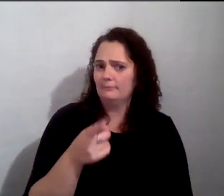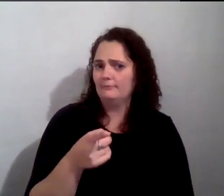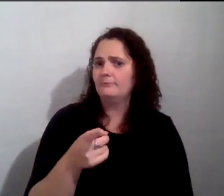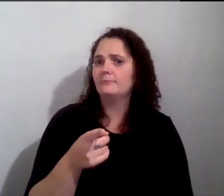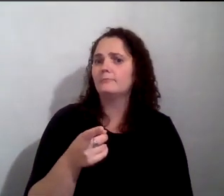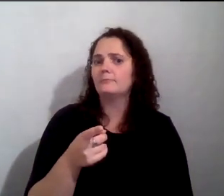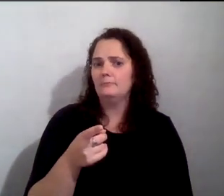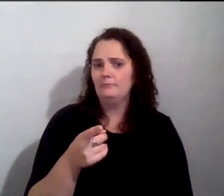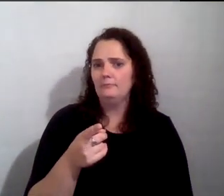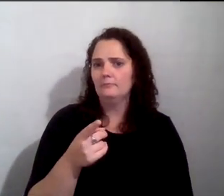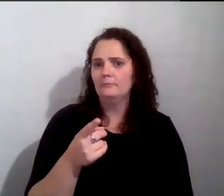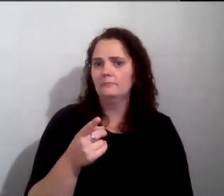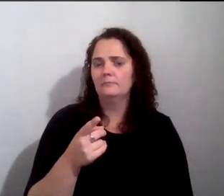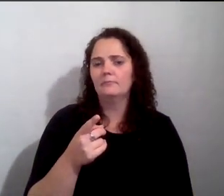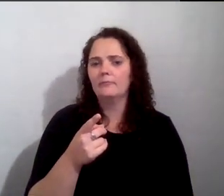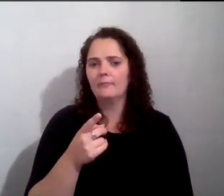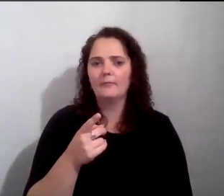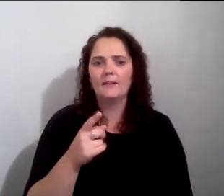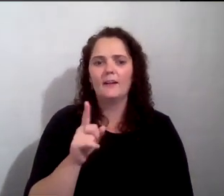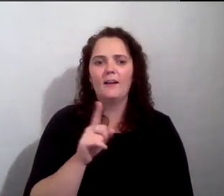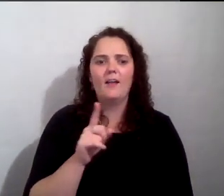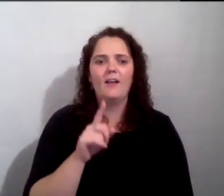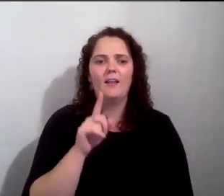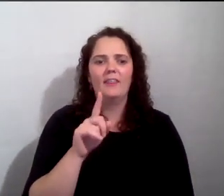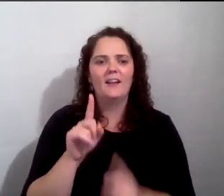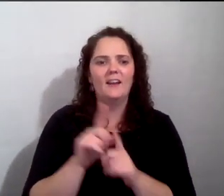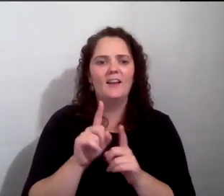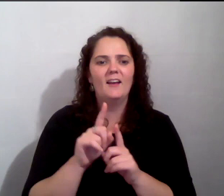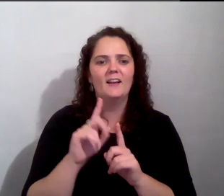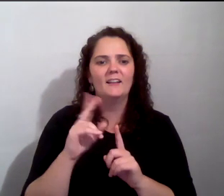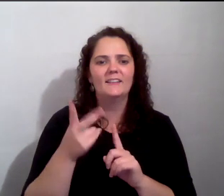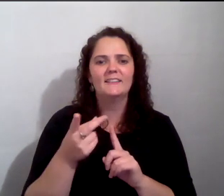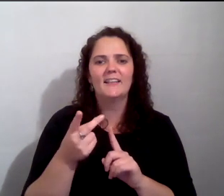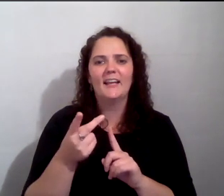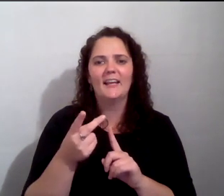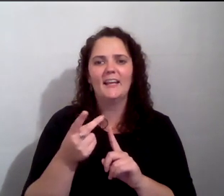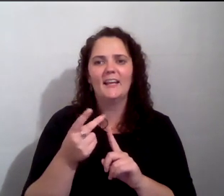you've – this is the second in a kind of